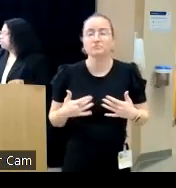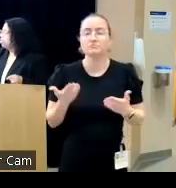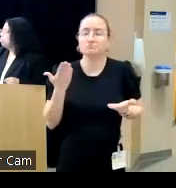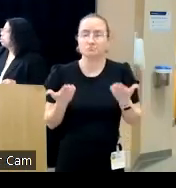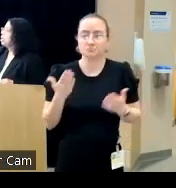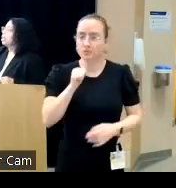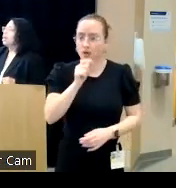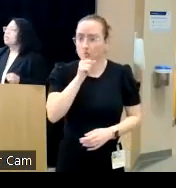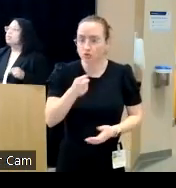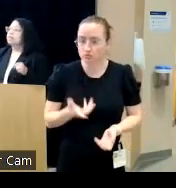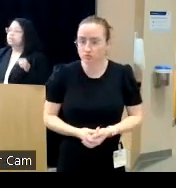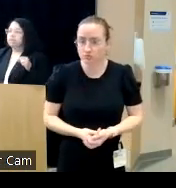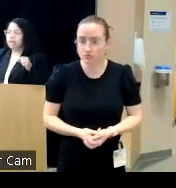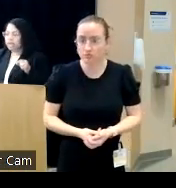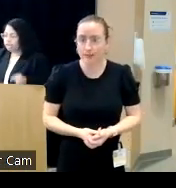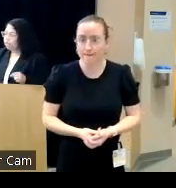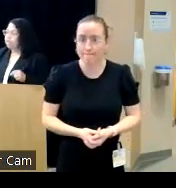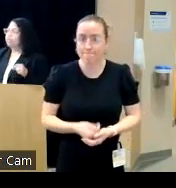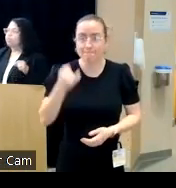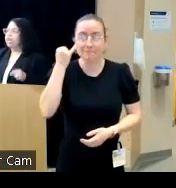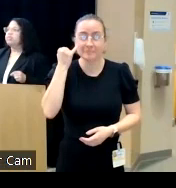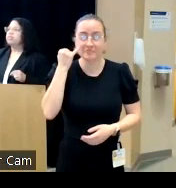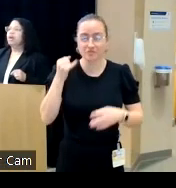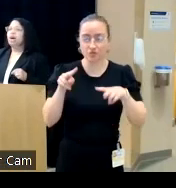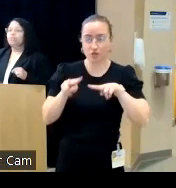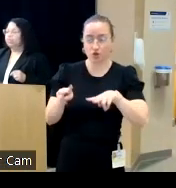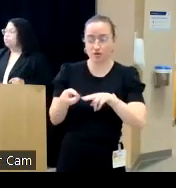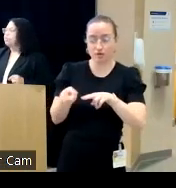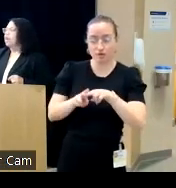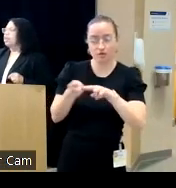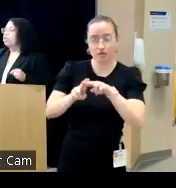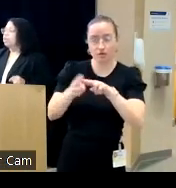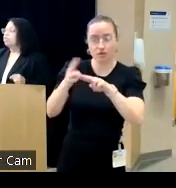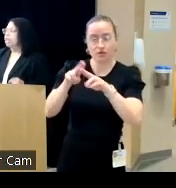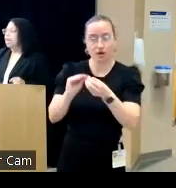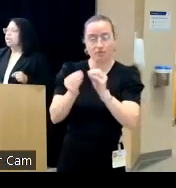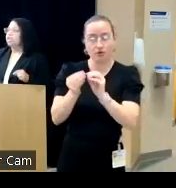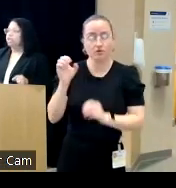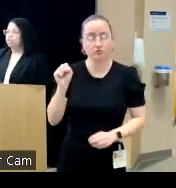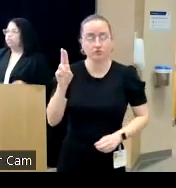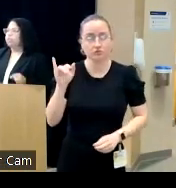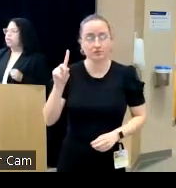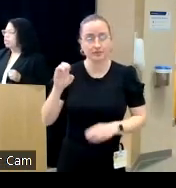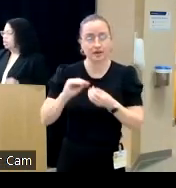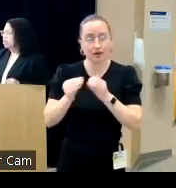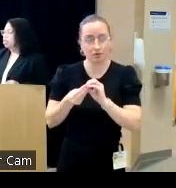especially when we're looking at the increased rates of suicide among black youth and young